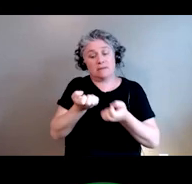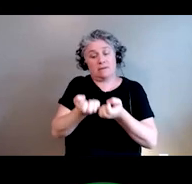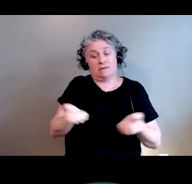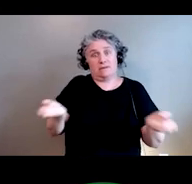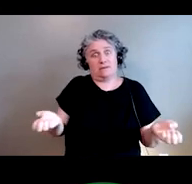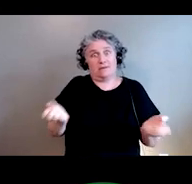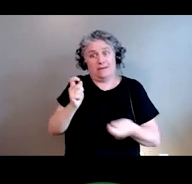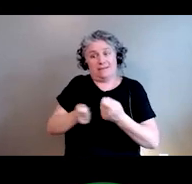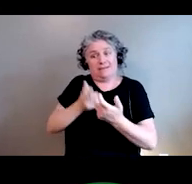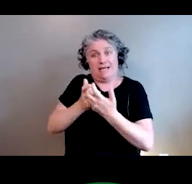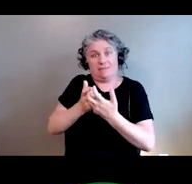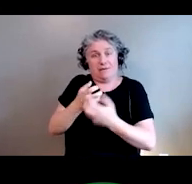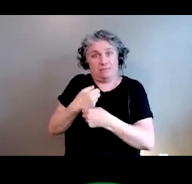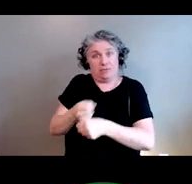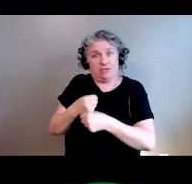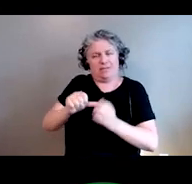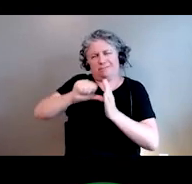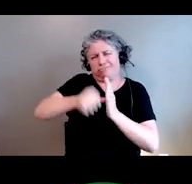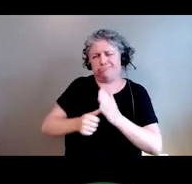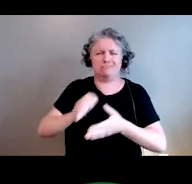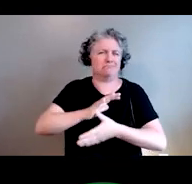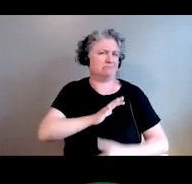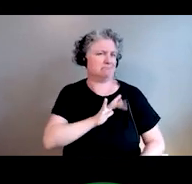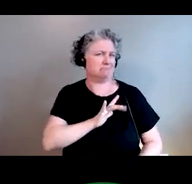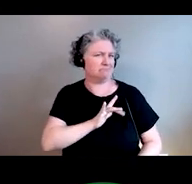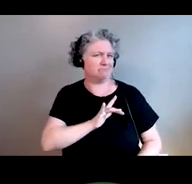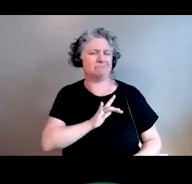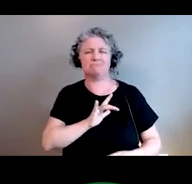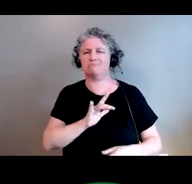In the last 5 years there's been an incredible increase in the options and design of adaptive